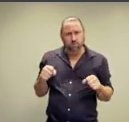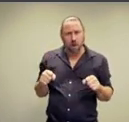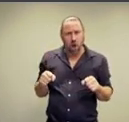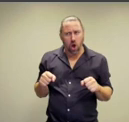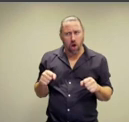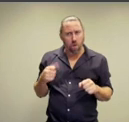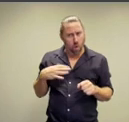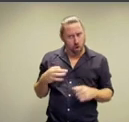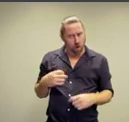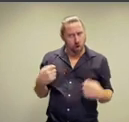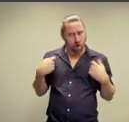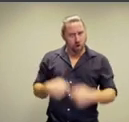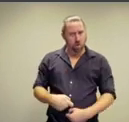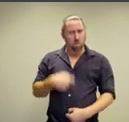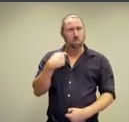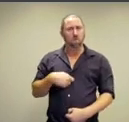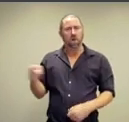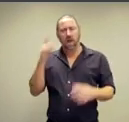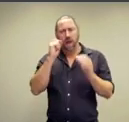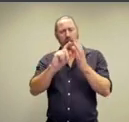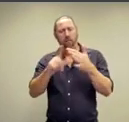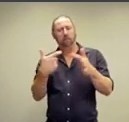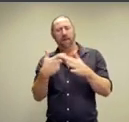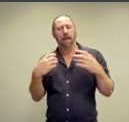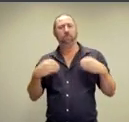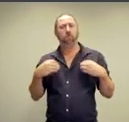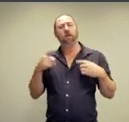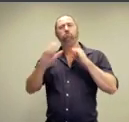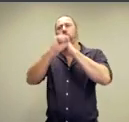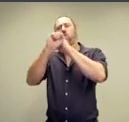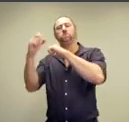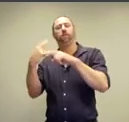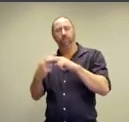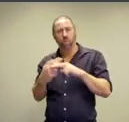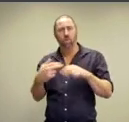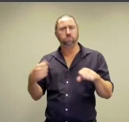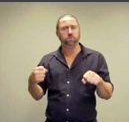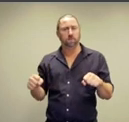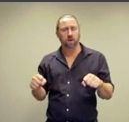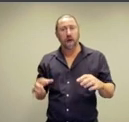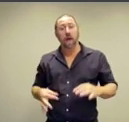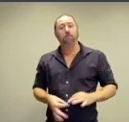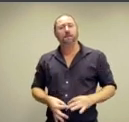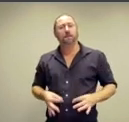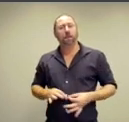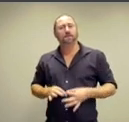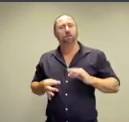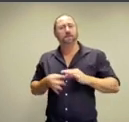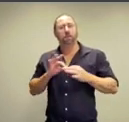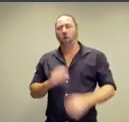that were distributed by one of the earliest motorcycle promoters, the Beck company. These early jackets were buttoned much